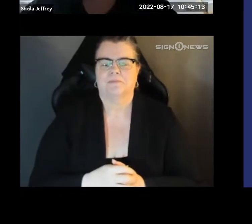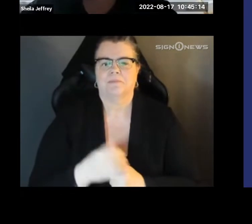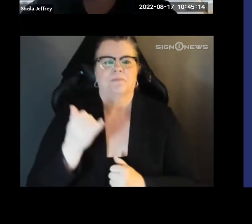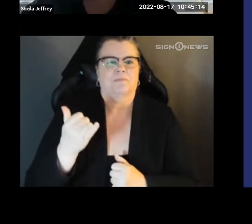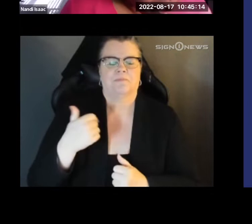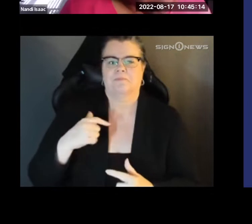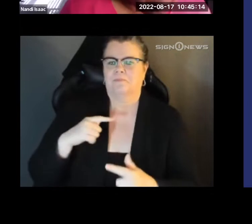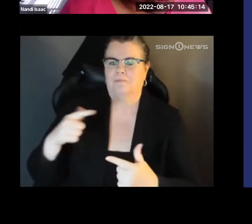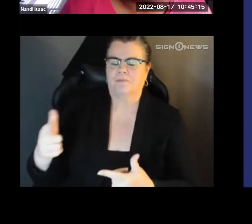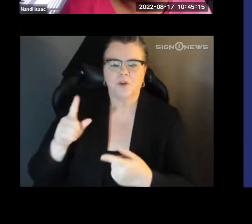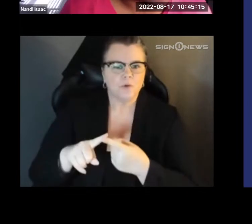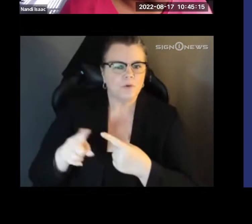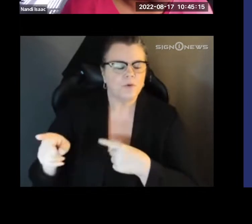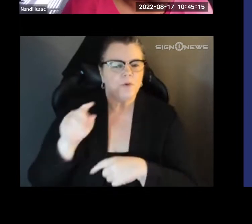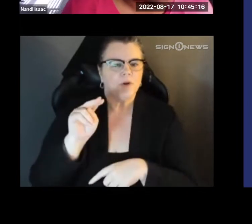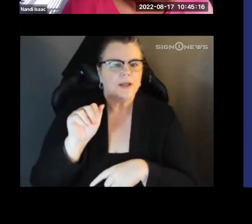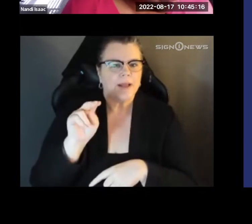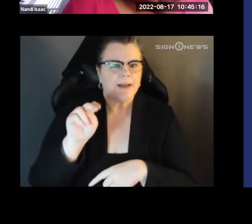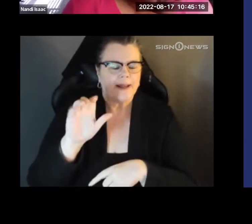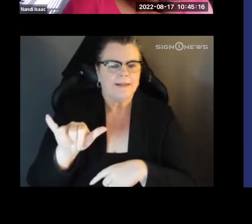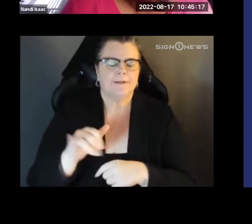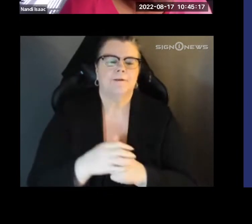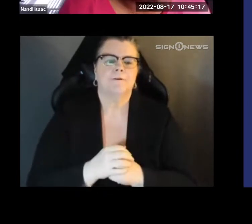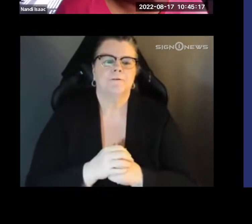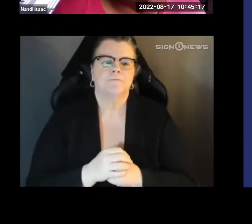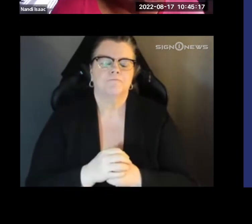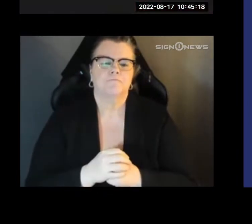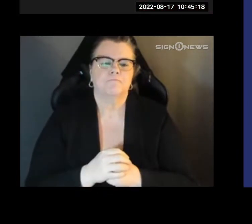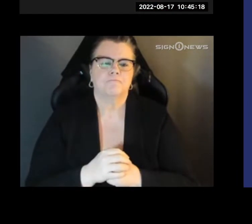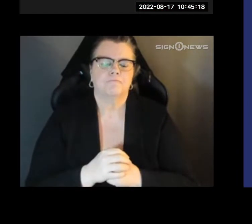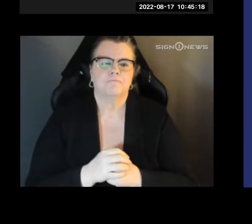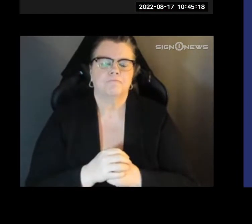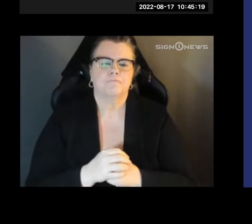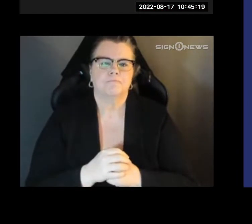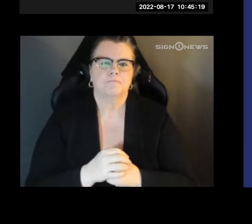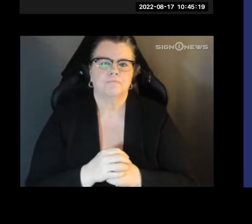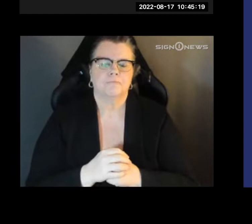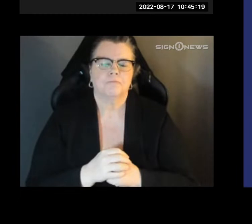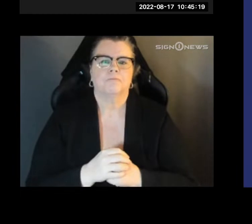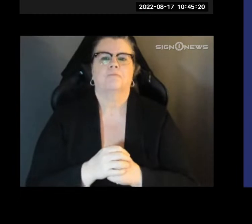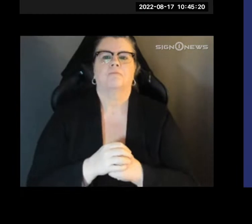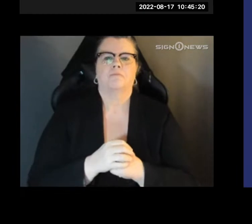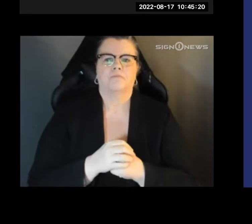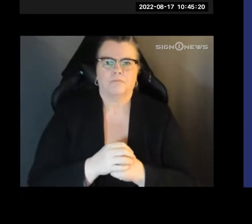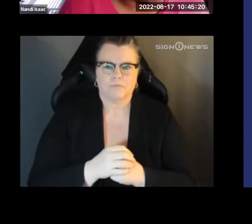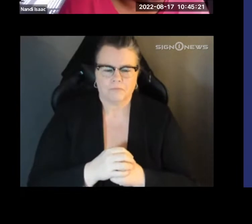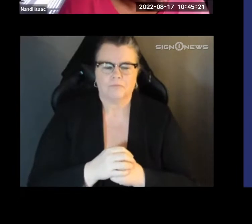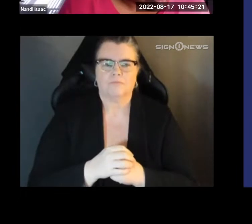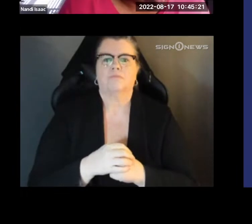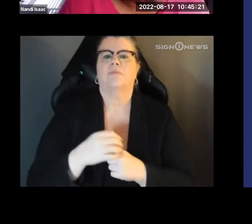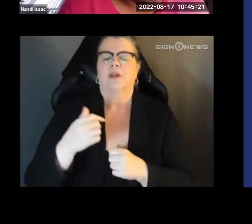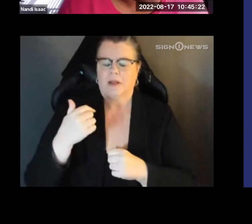why what it matters elected officials work for all people please serve Advocates they support